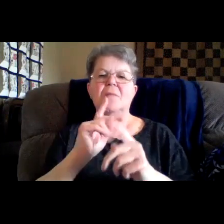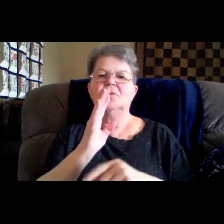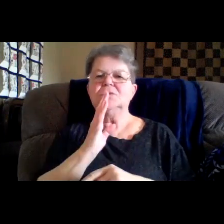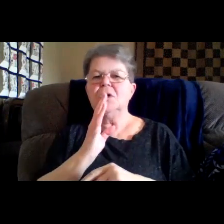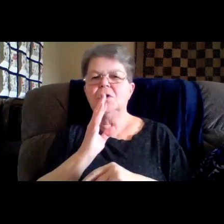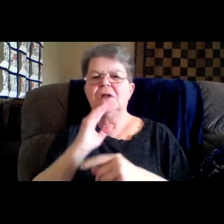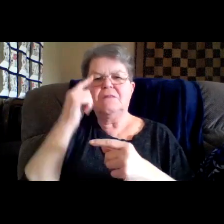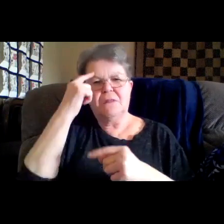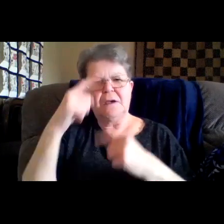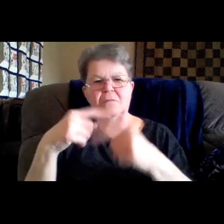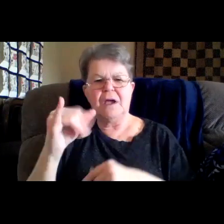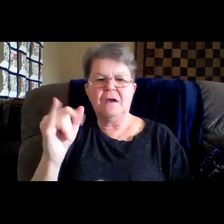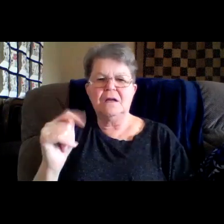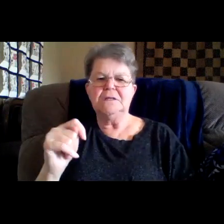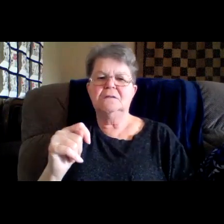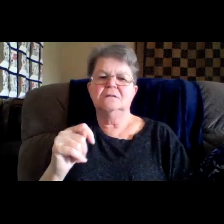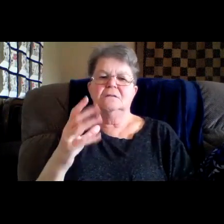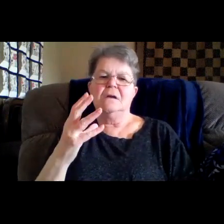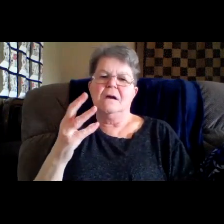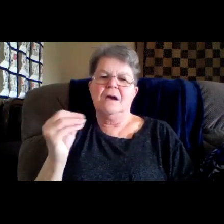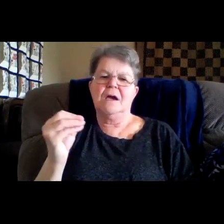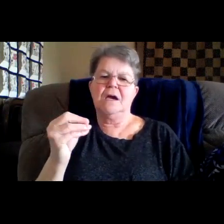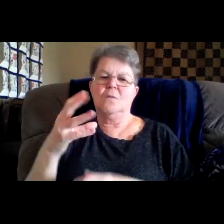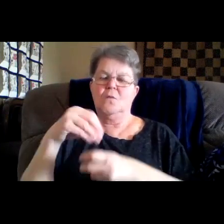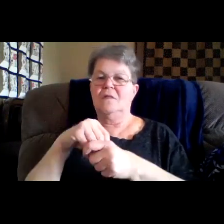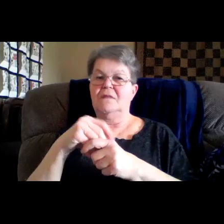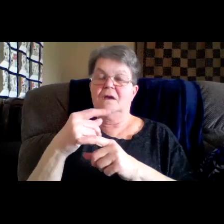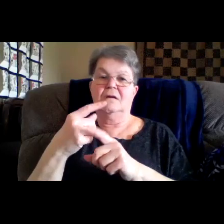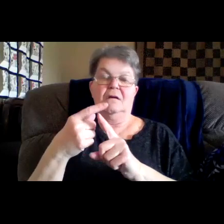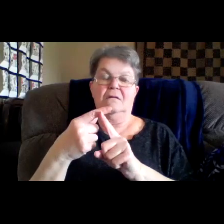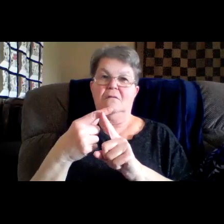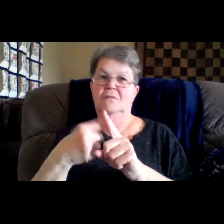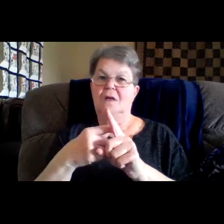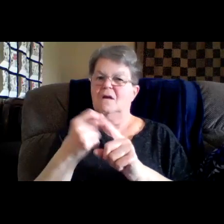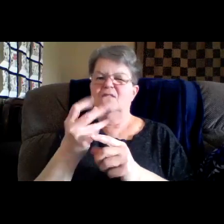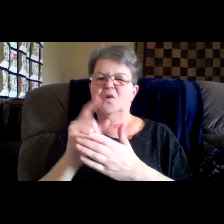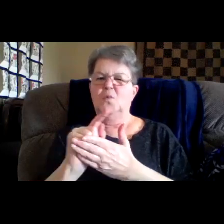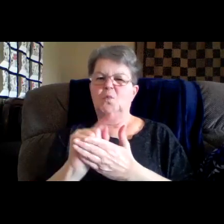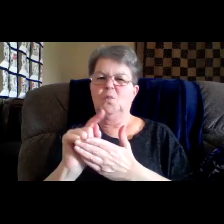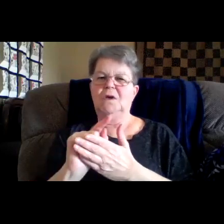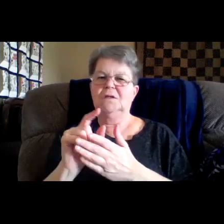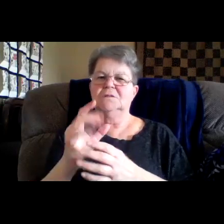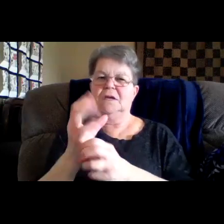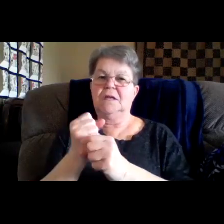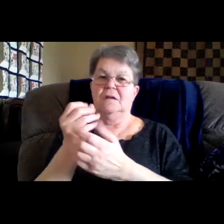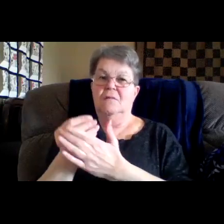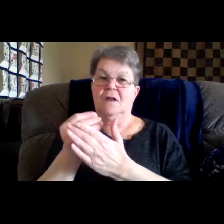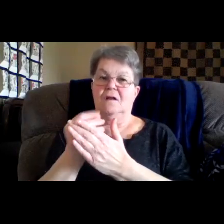And within a month, I think a few weeks actually of getting the funding for the project,